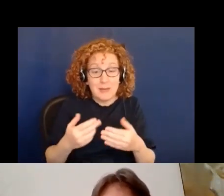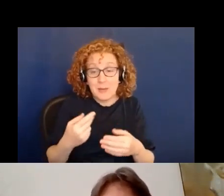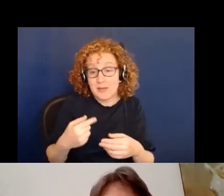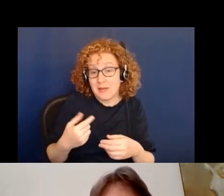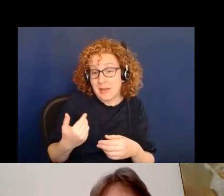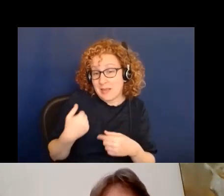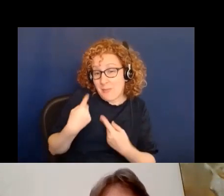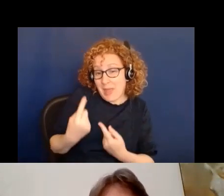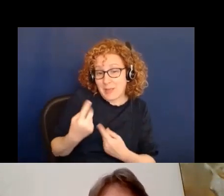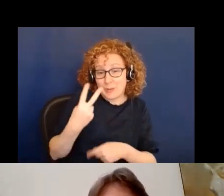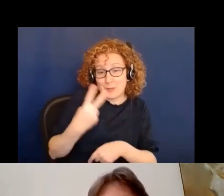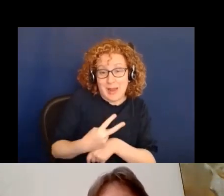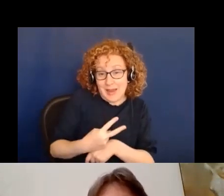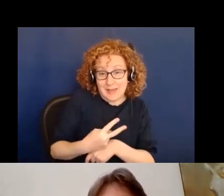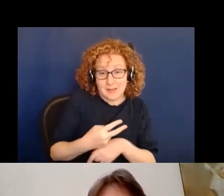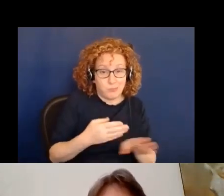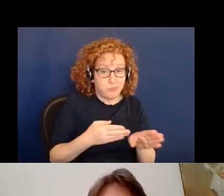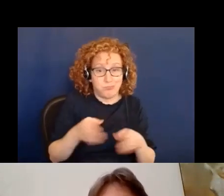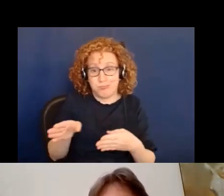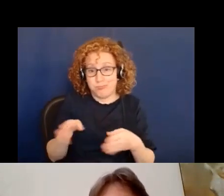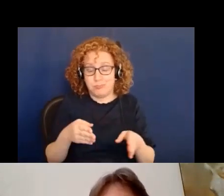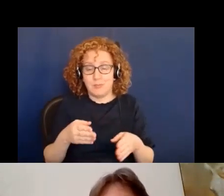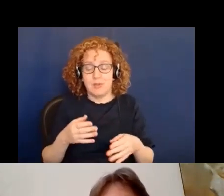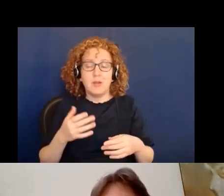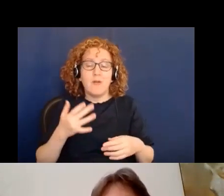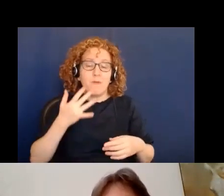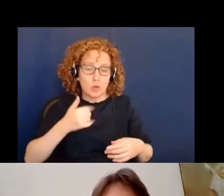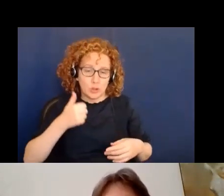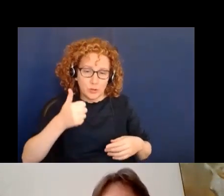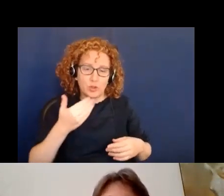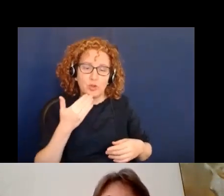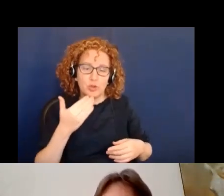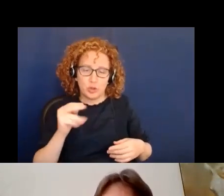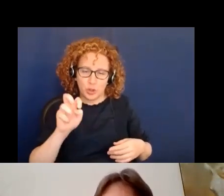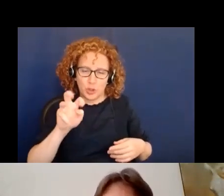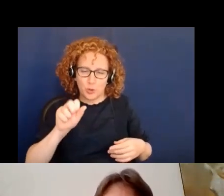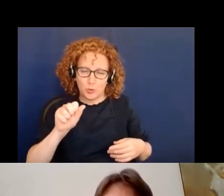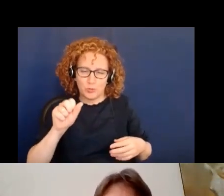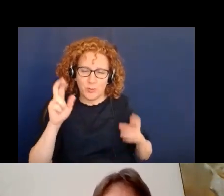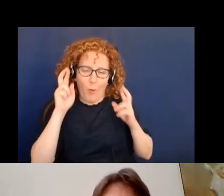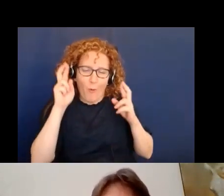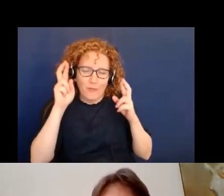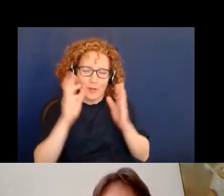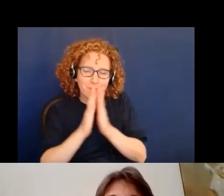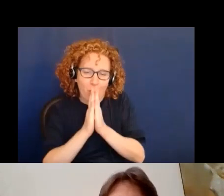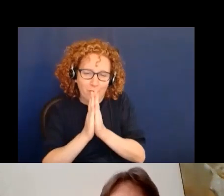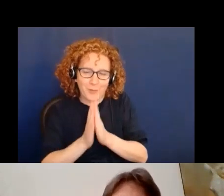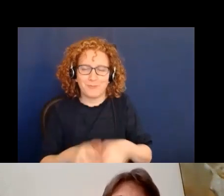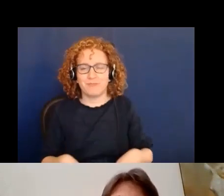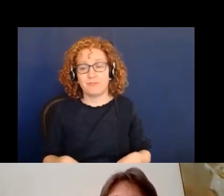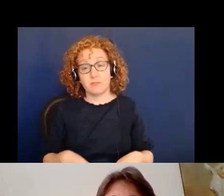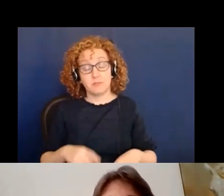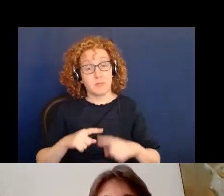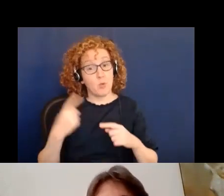there's been some good news and hopeful news there but so we we always report on what is going on at